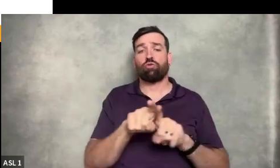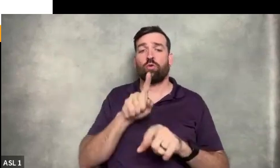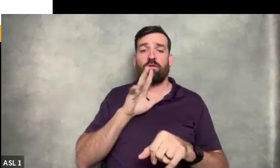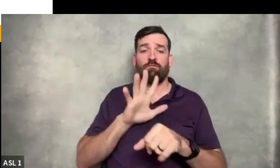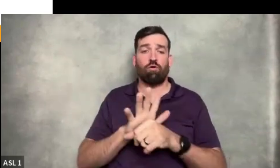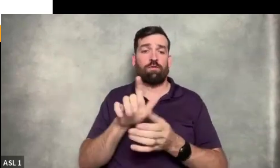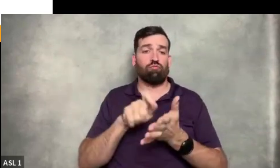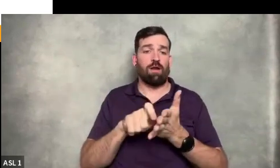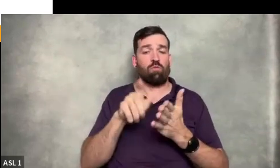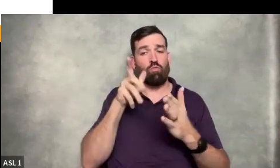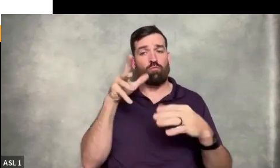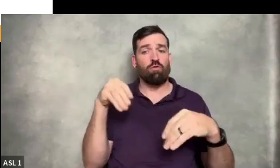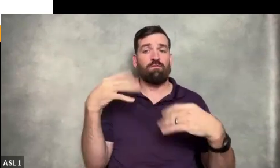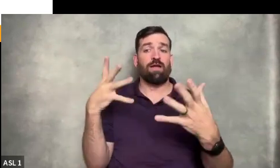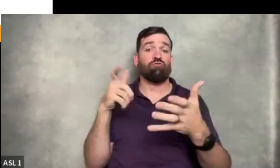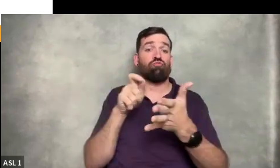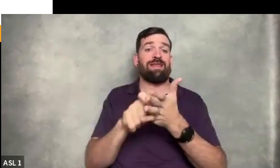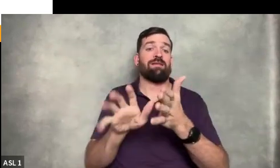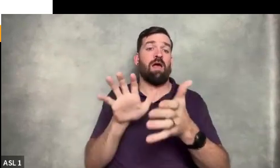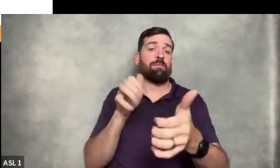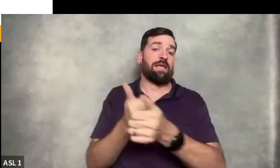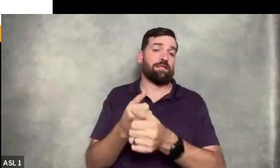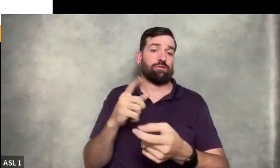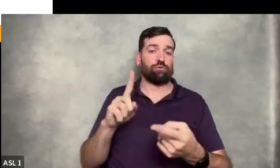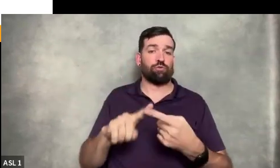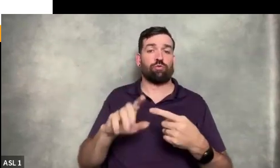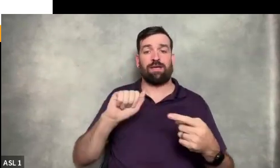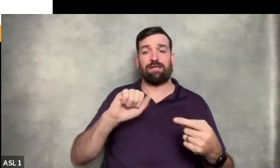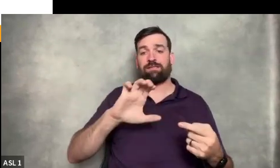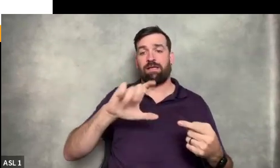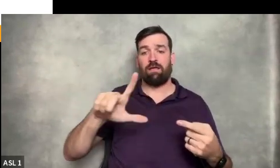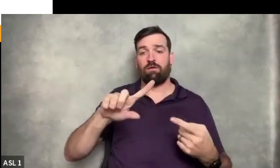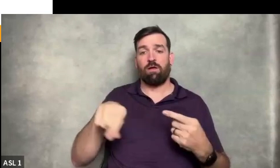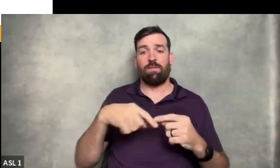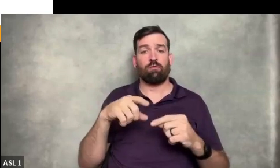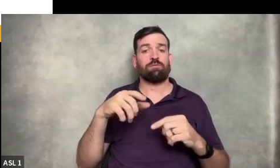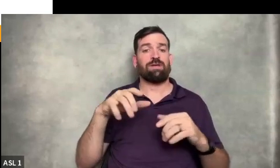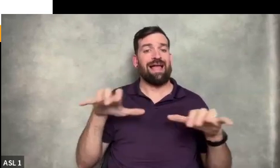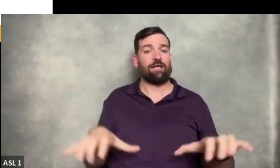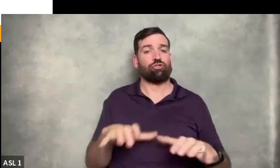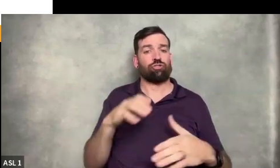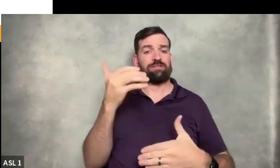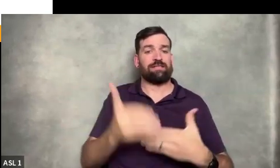it will provide written updates to ACL as to the status of the action steps to be taken under the